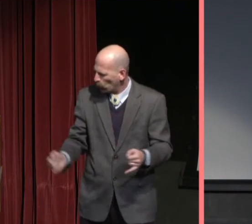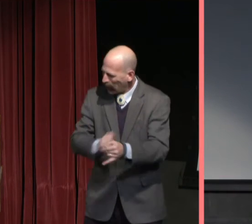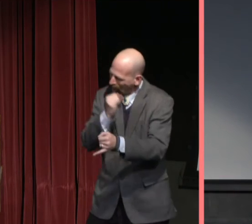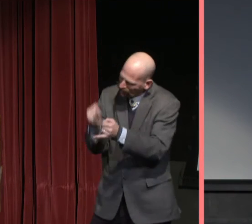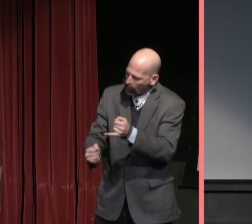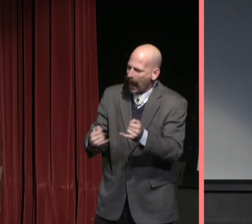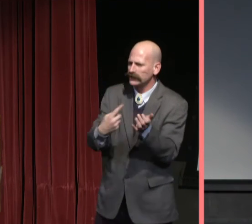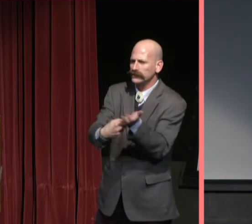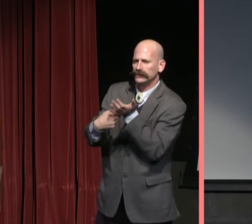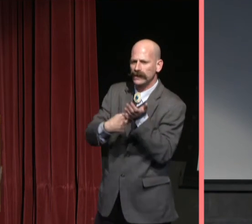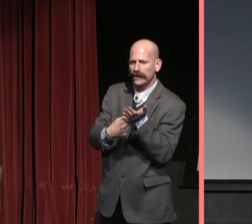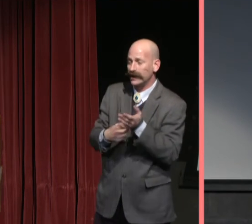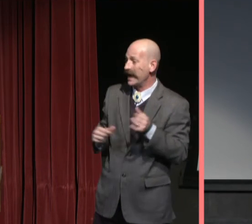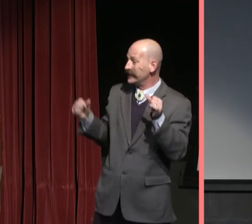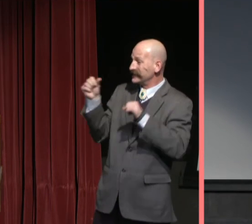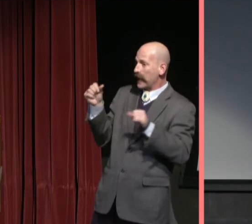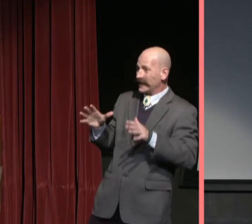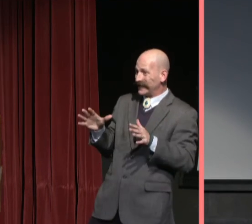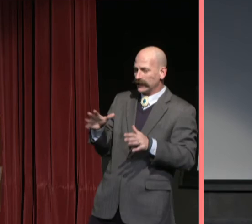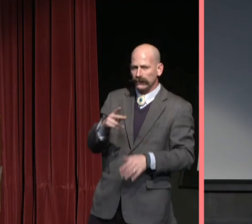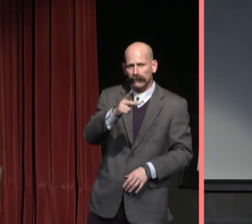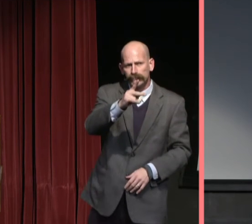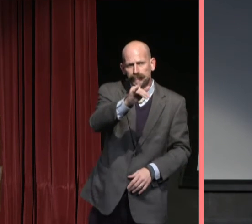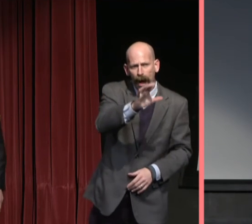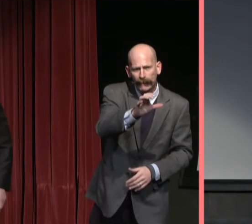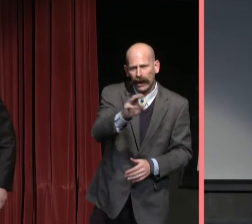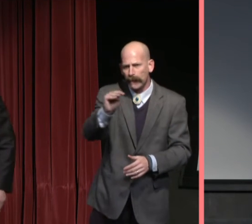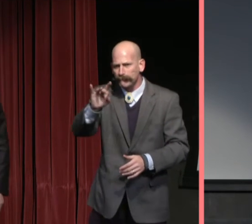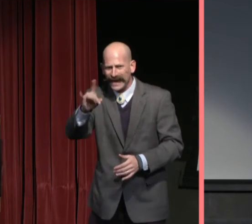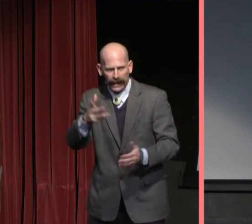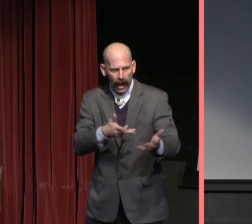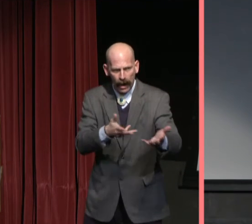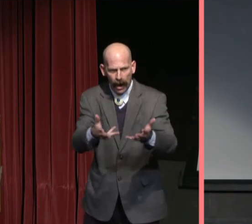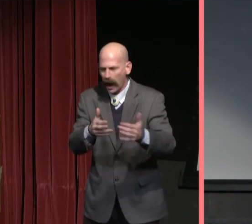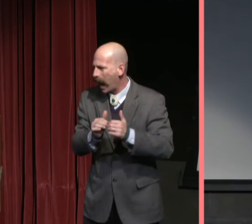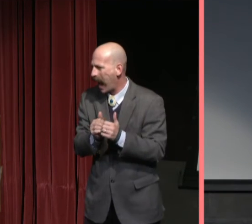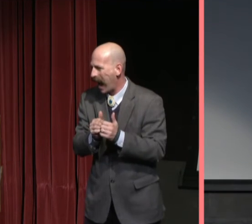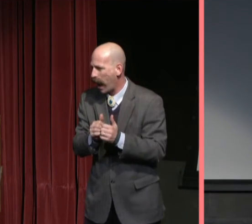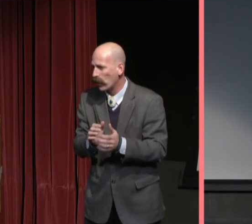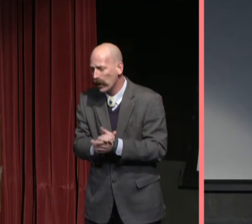I like to think, well I don't like to think,